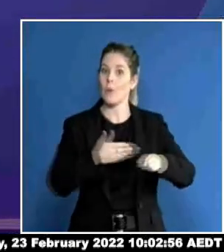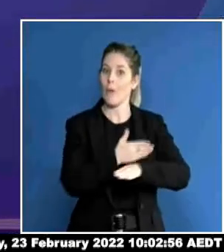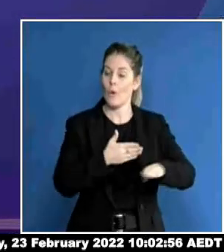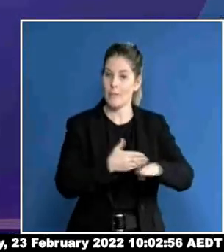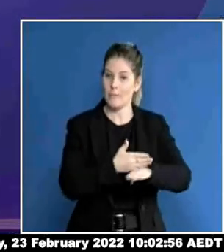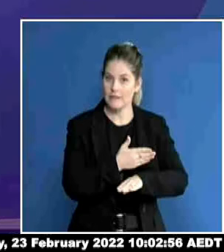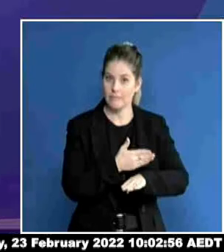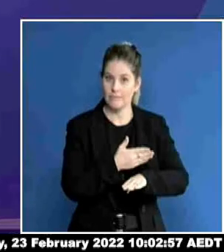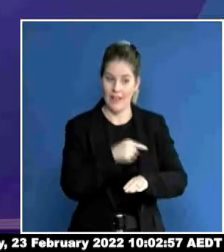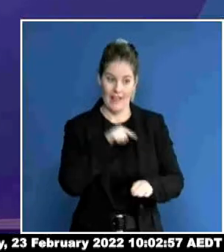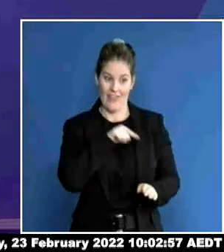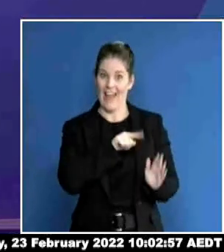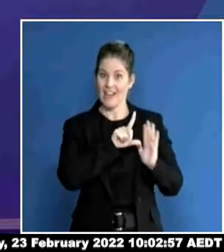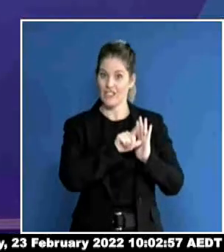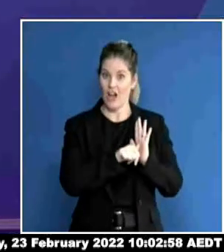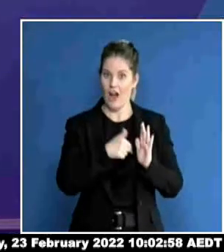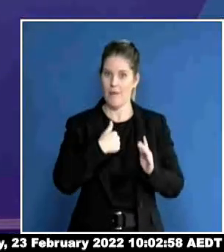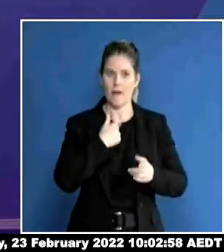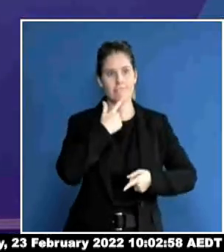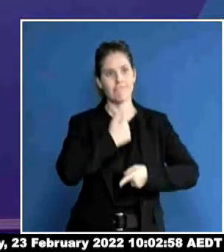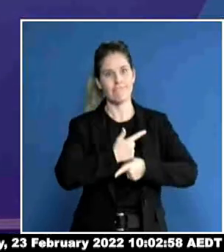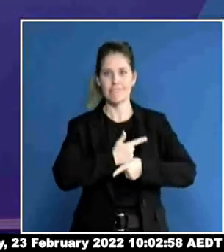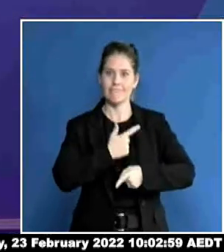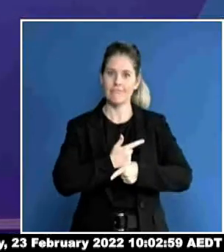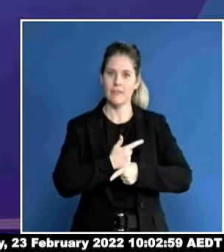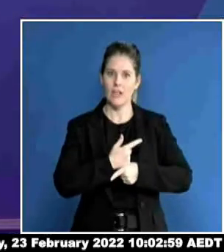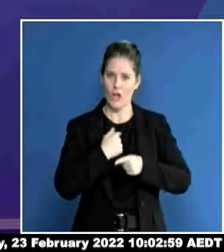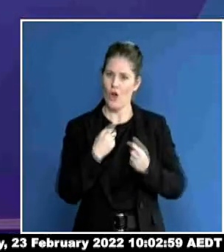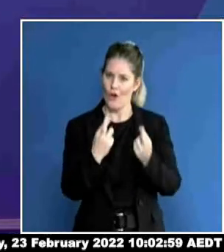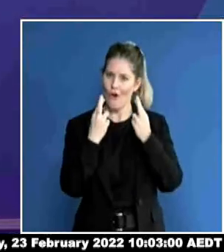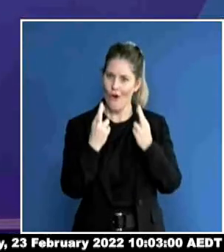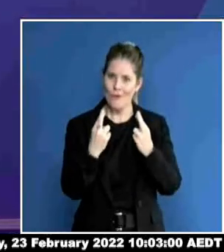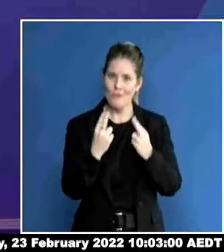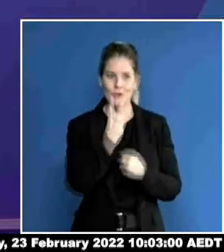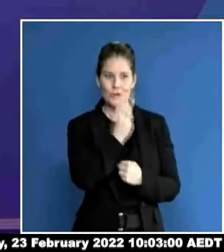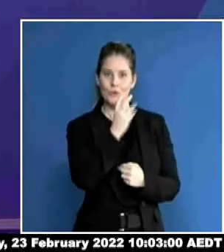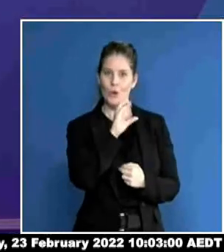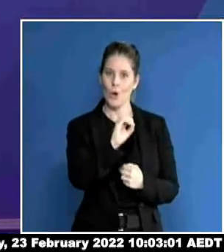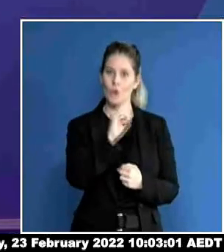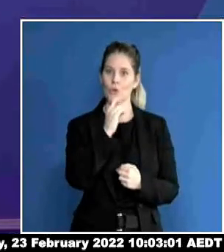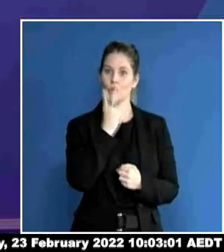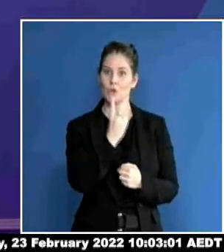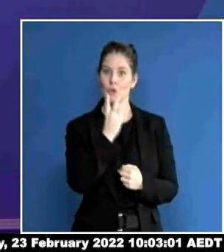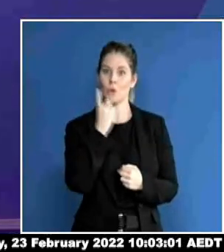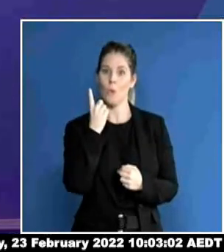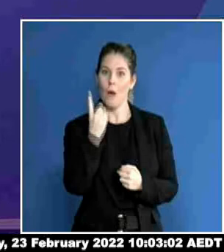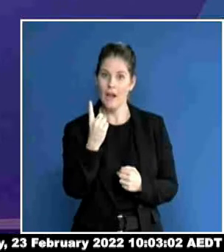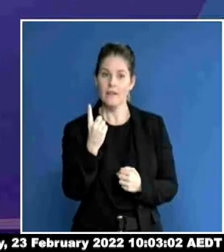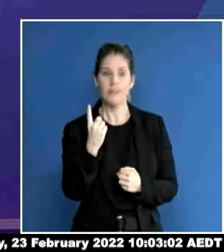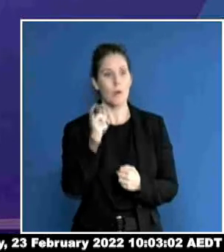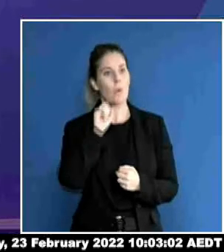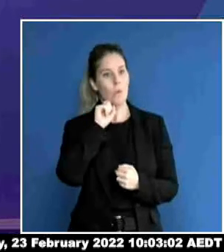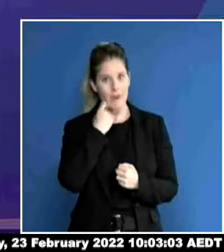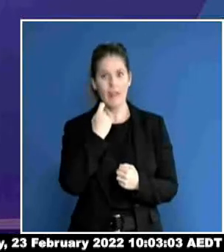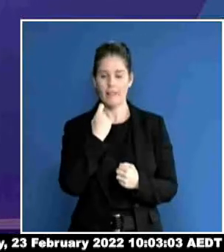first Public hearing in 2022 would make a return to a Public hearing in the fullest